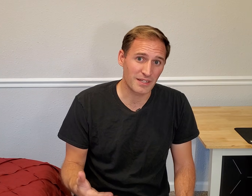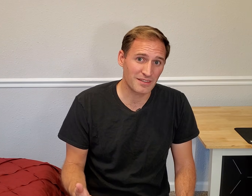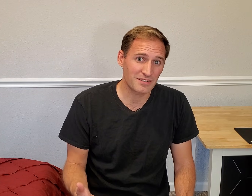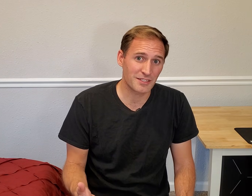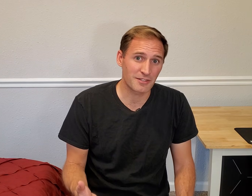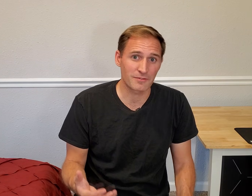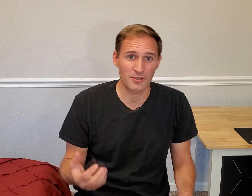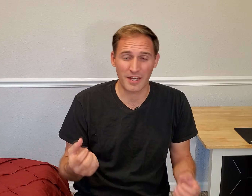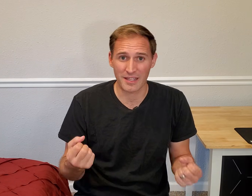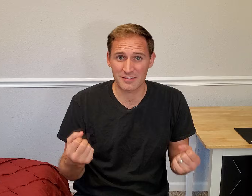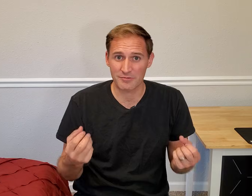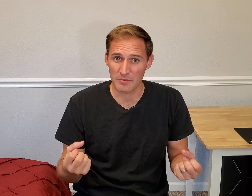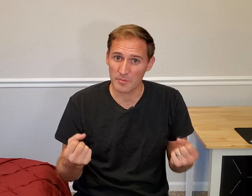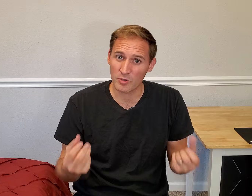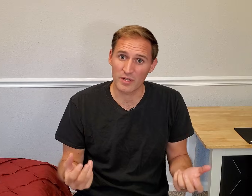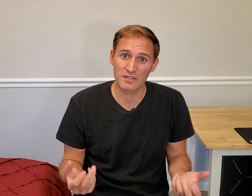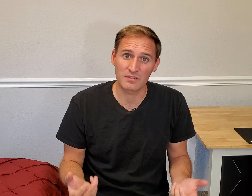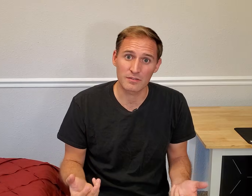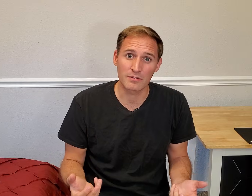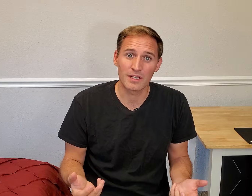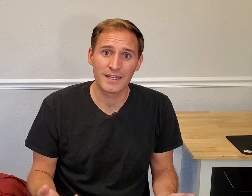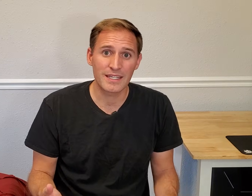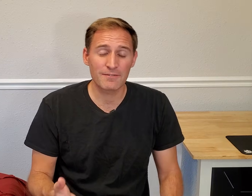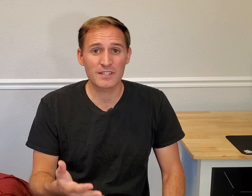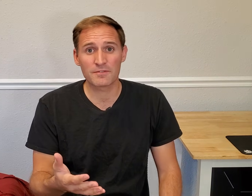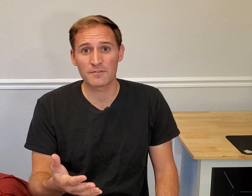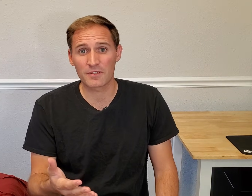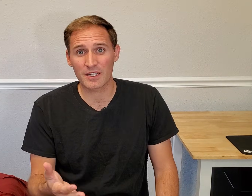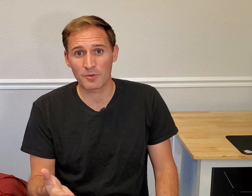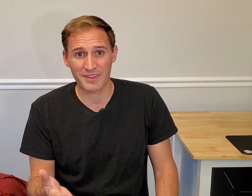necessary for your hands to remember what to do. Even if you forget what the